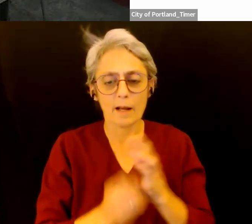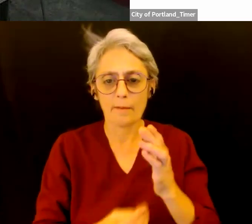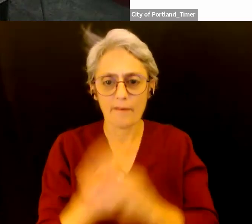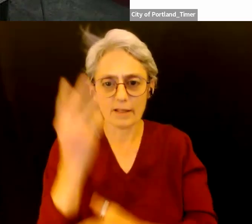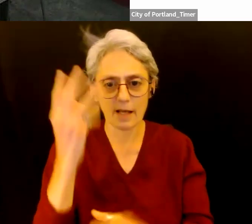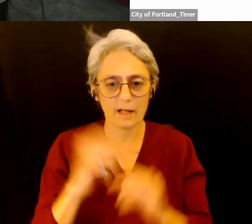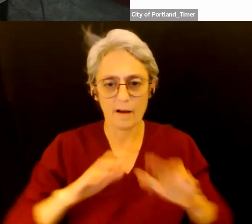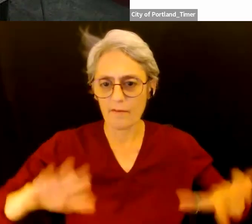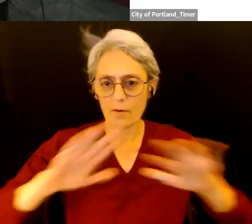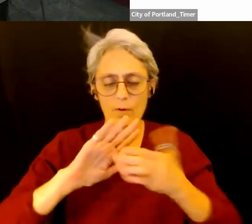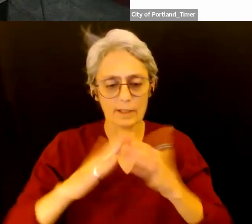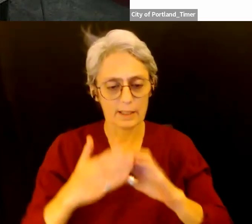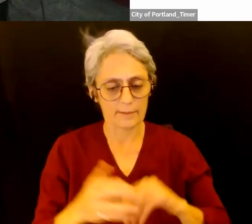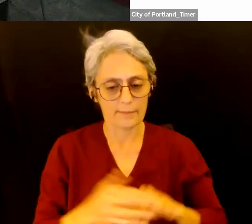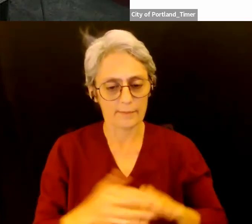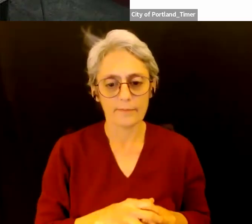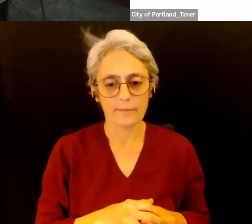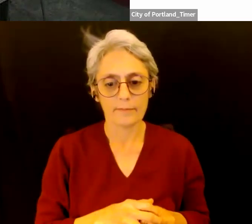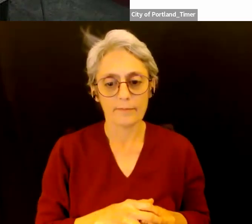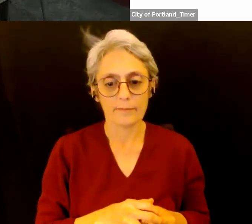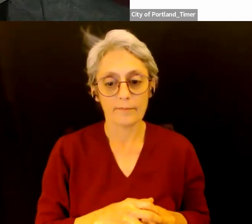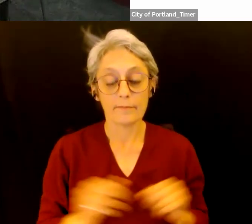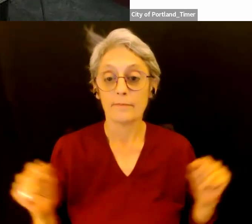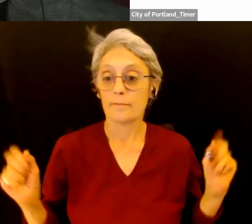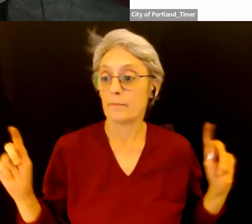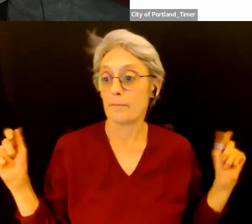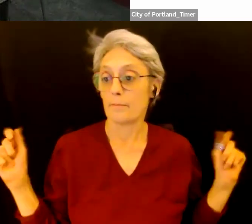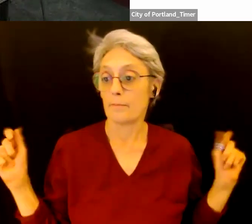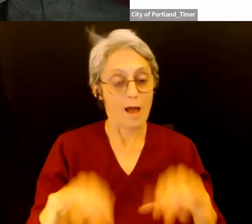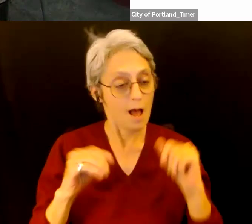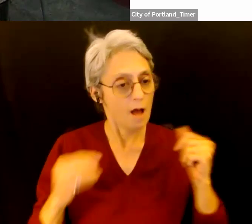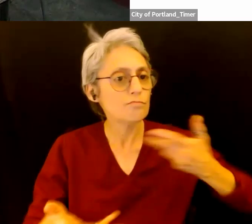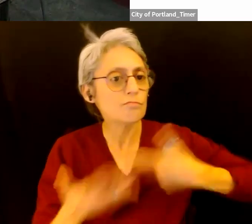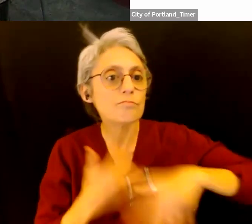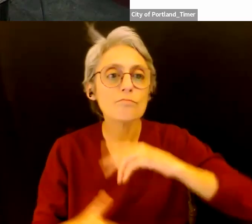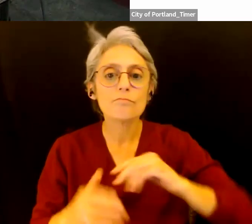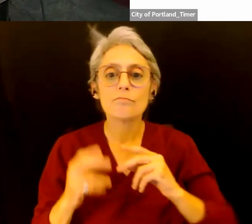When we have people out and about. Visiting our parks and plazas.